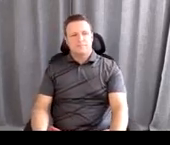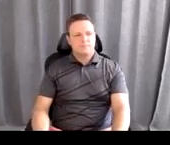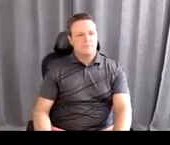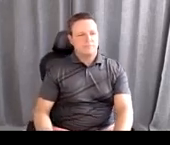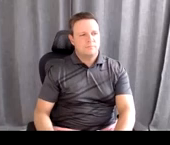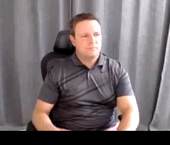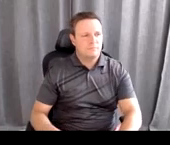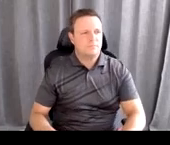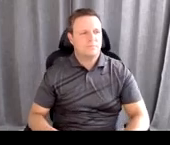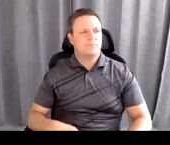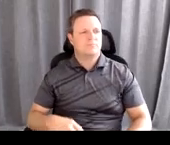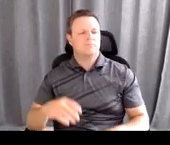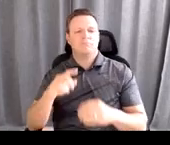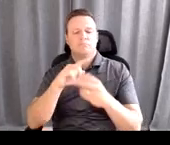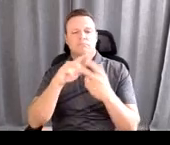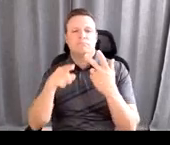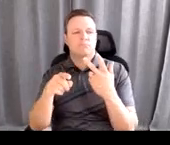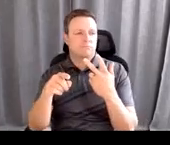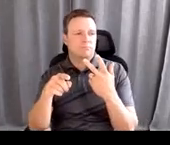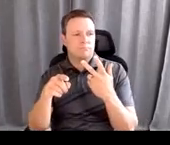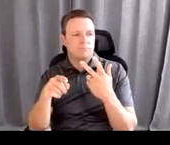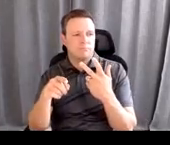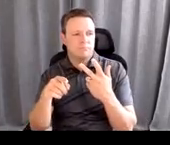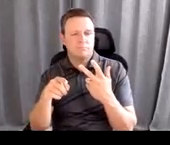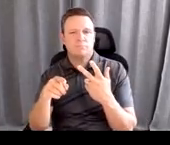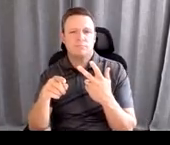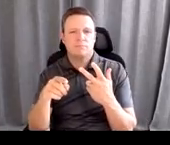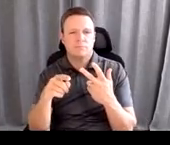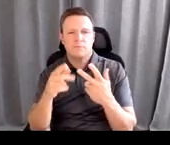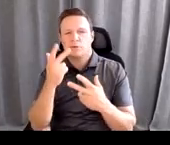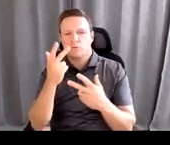and different aspects of these areas are woven into CECL